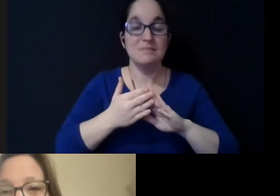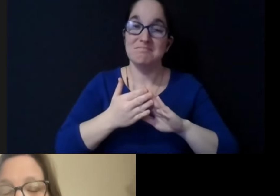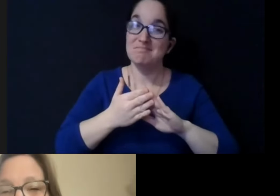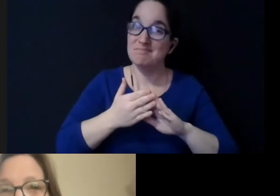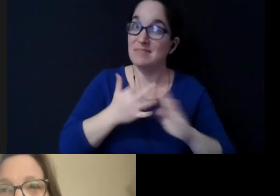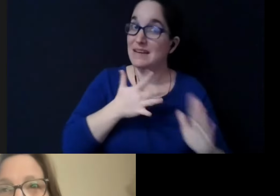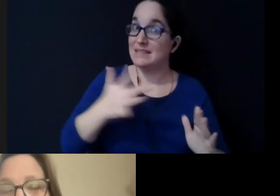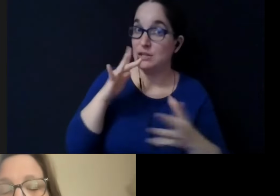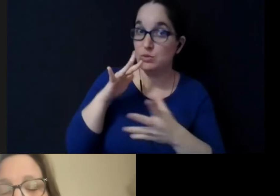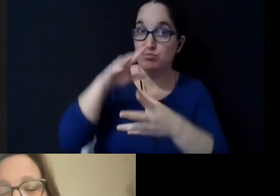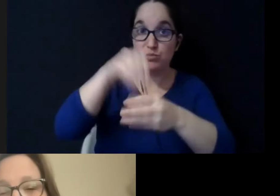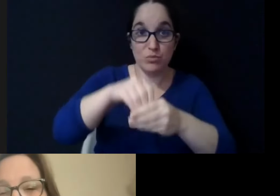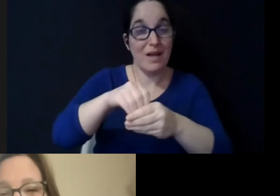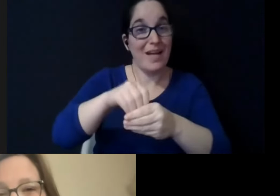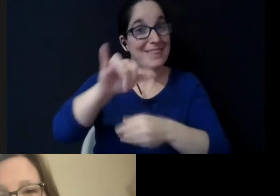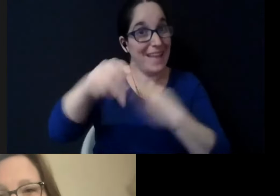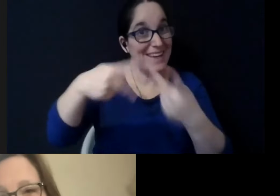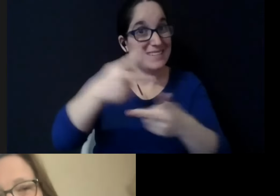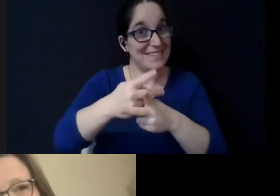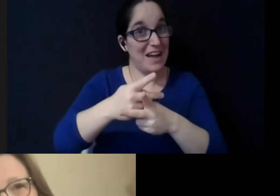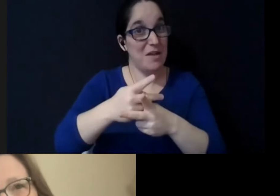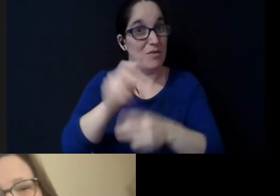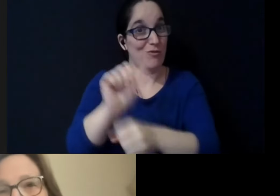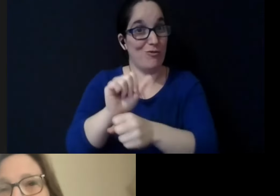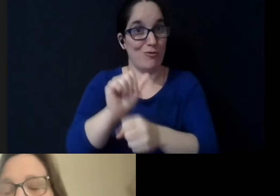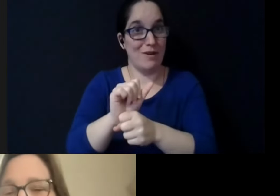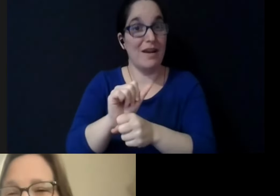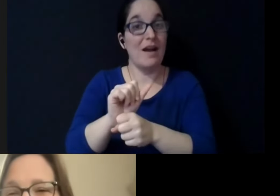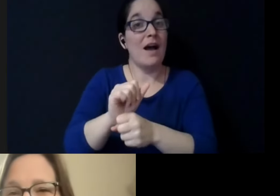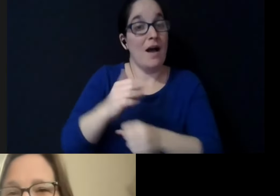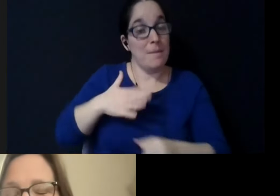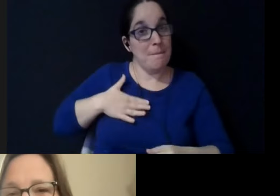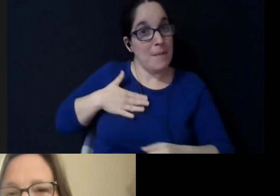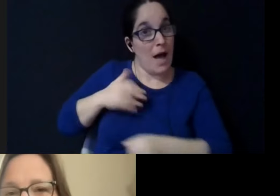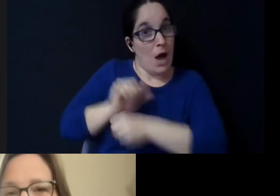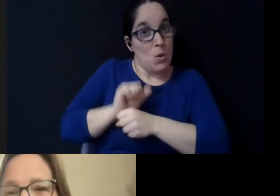when we do these poems and I cherish the poems that I've written with my students in my classes.